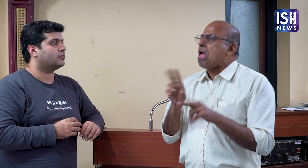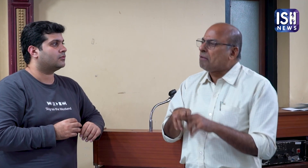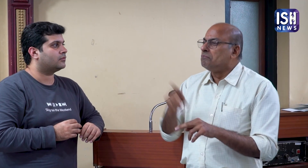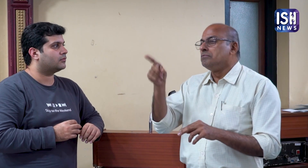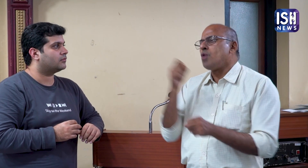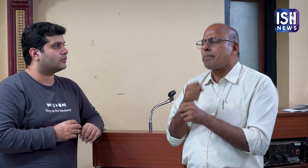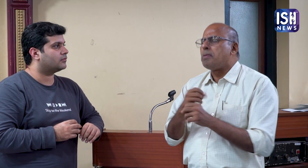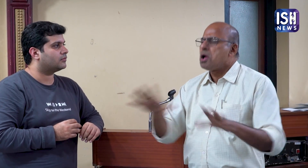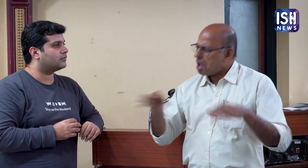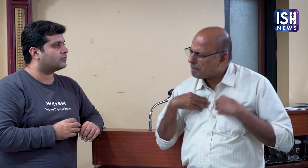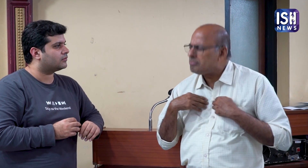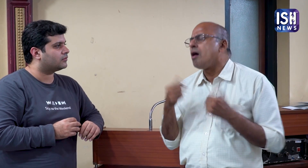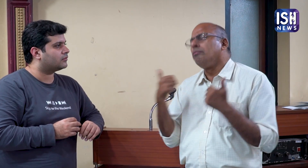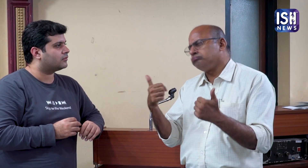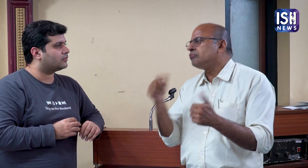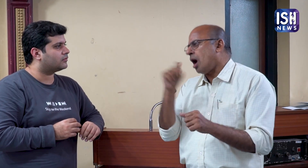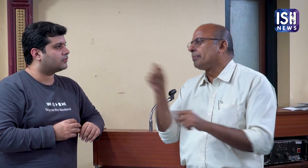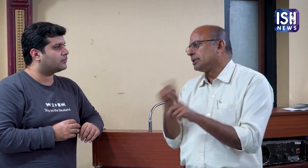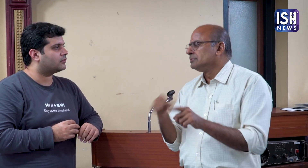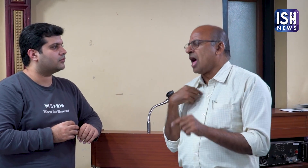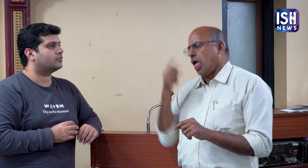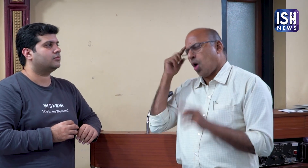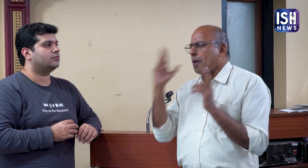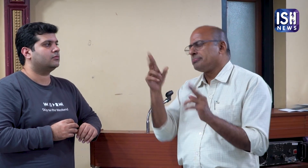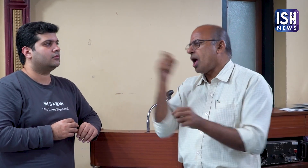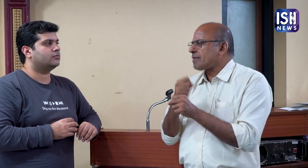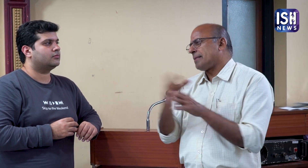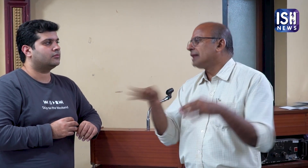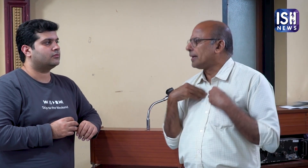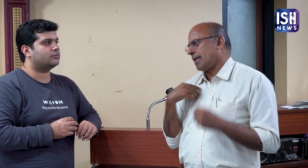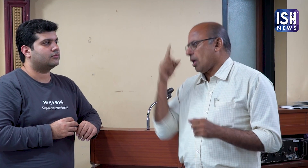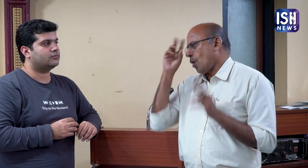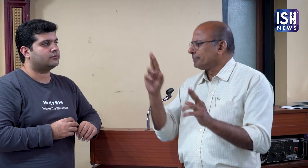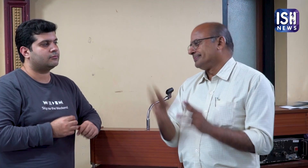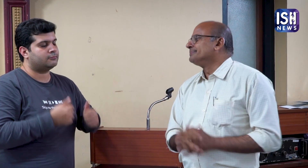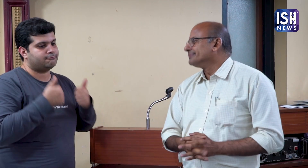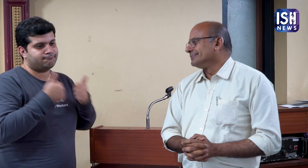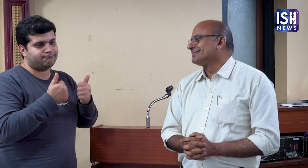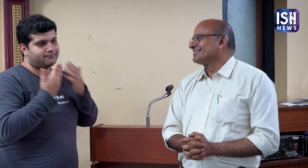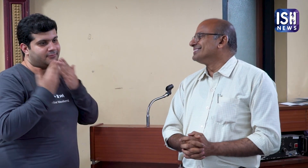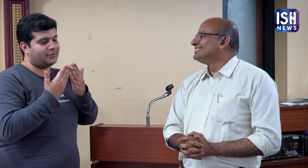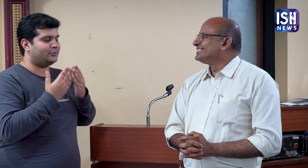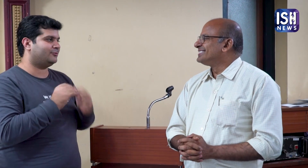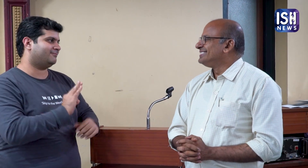If the government accept, then it is good. 100% I hope that the government will accept. Great! Thank you.